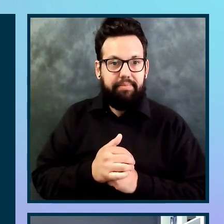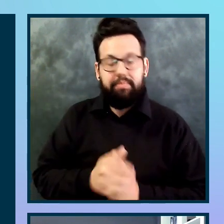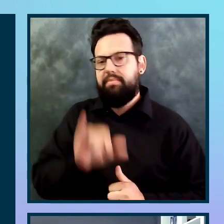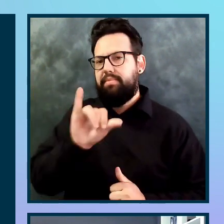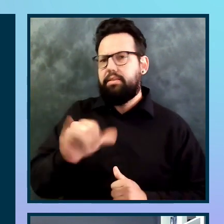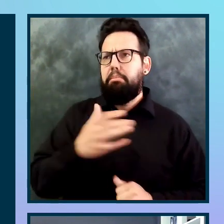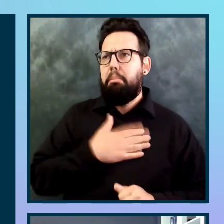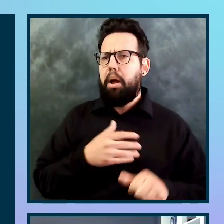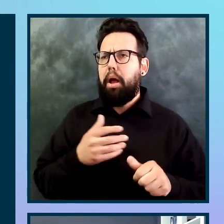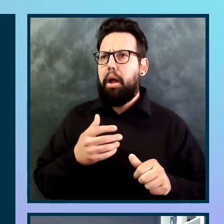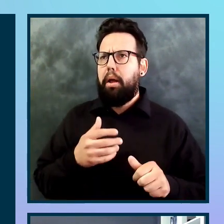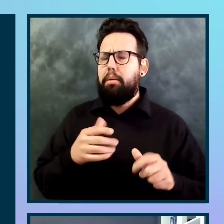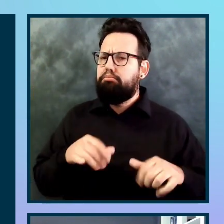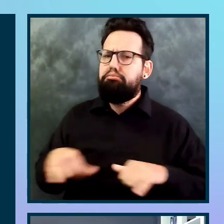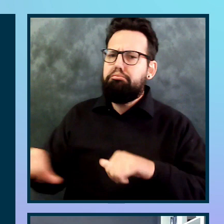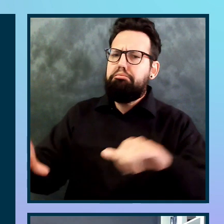that I see an eCommerce platform working.